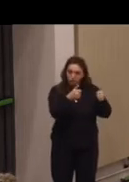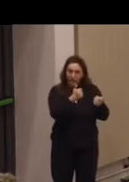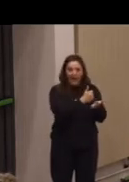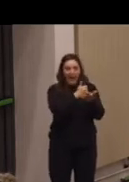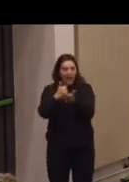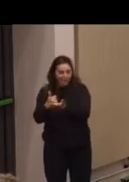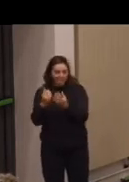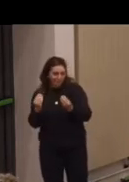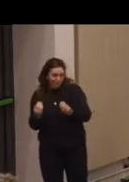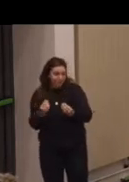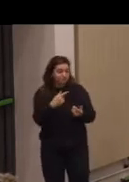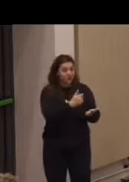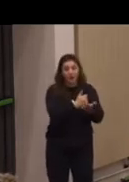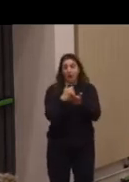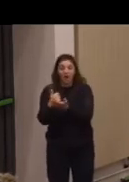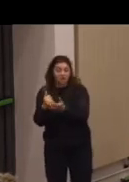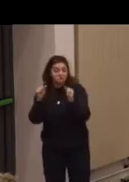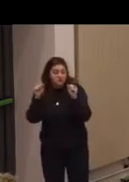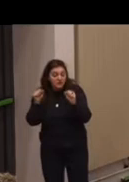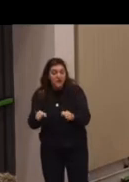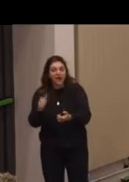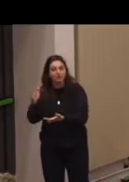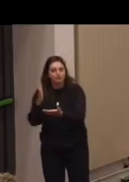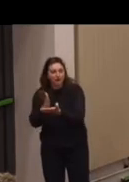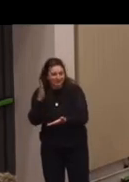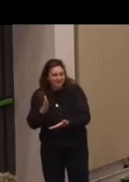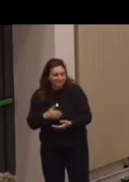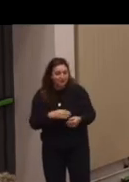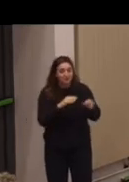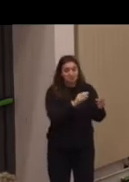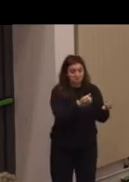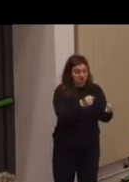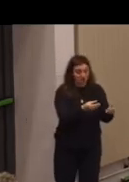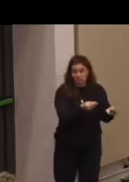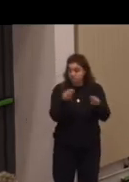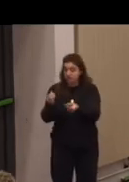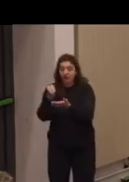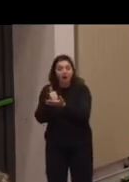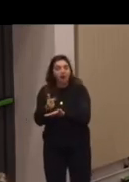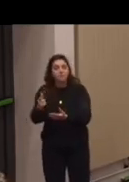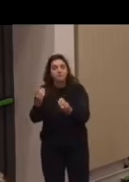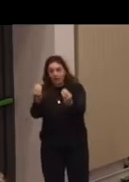enables access to information, enables access to education, participation in a community.